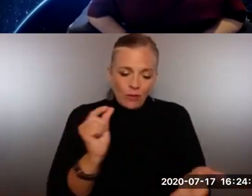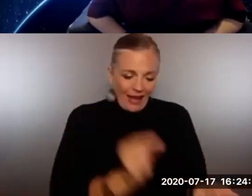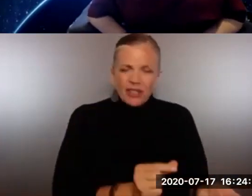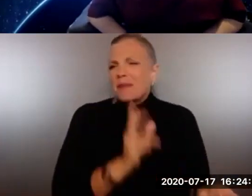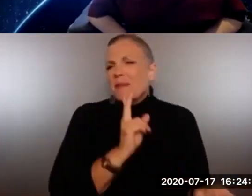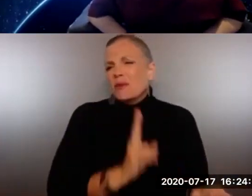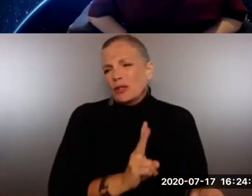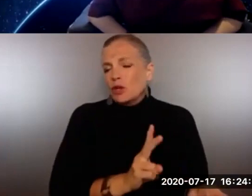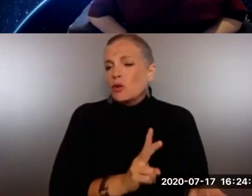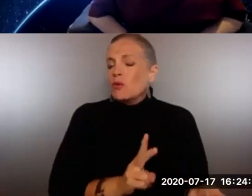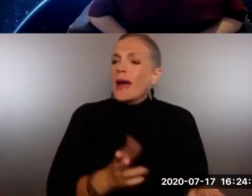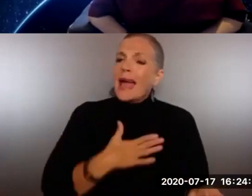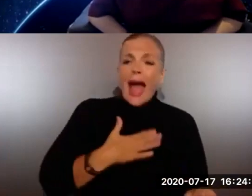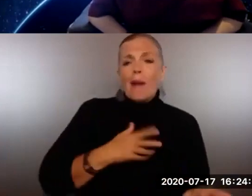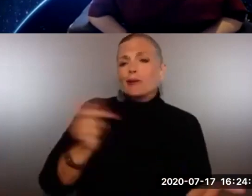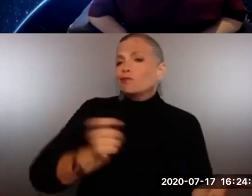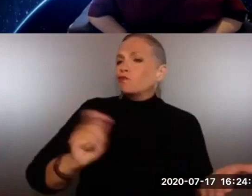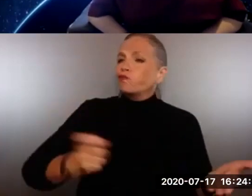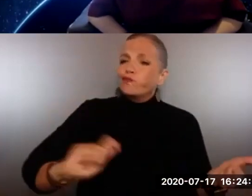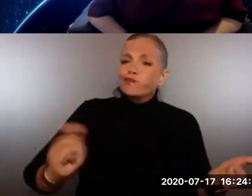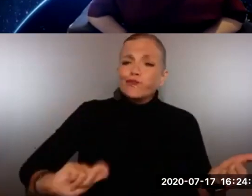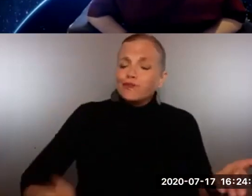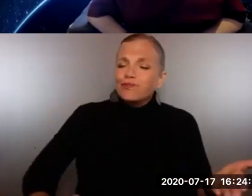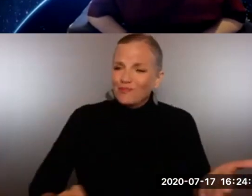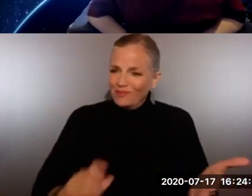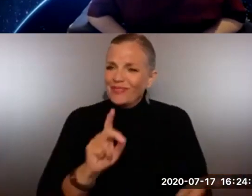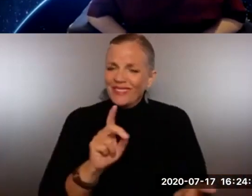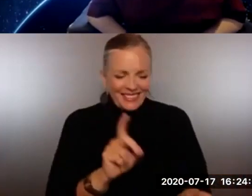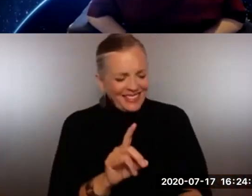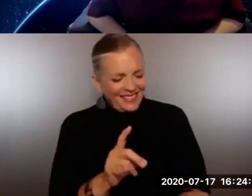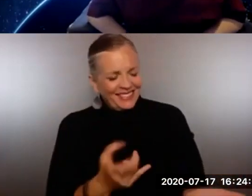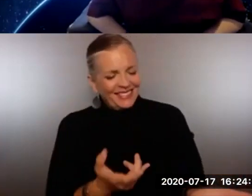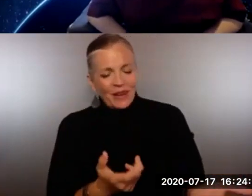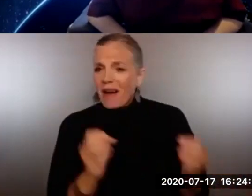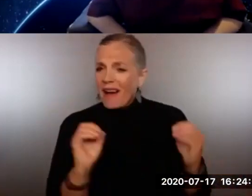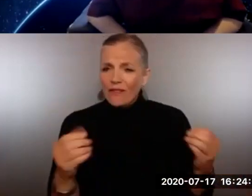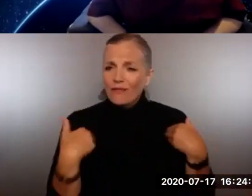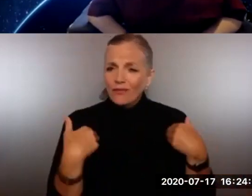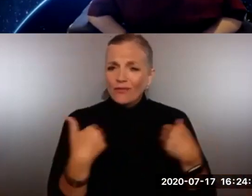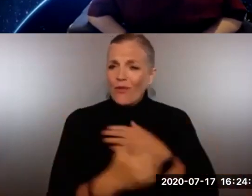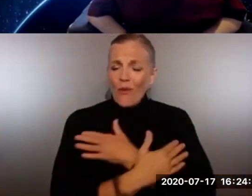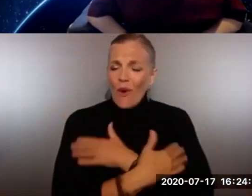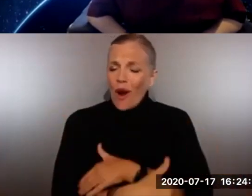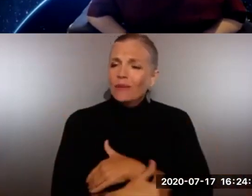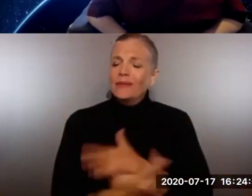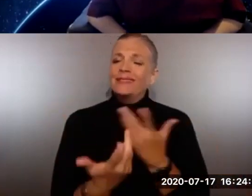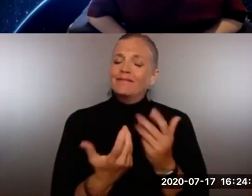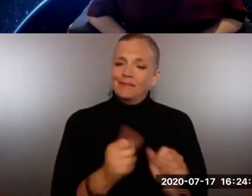But I think, in many cases, people